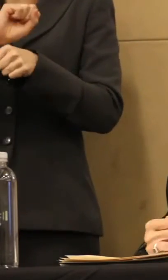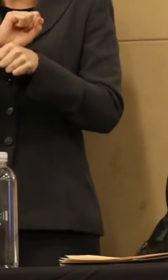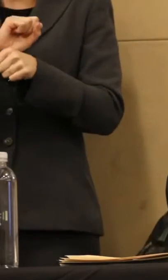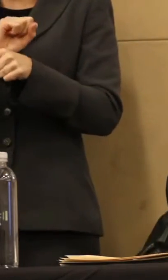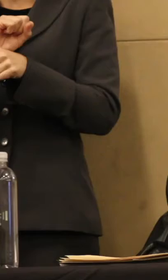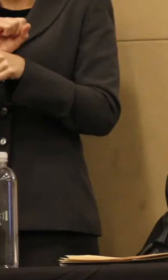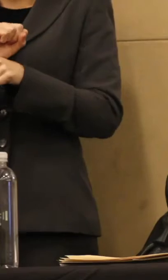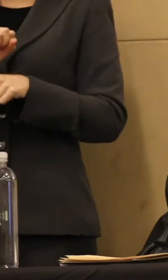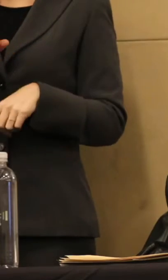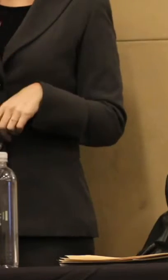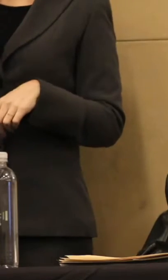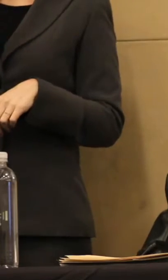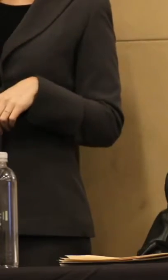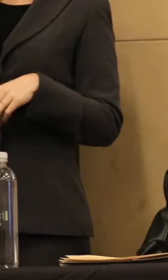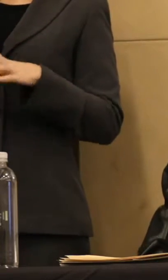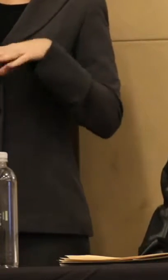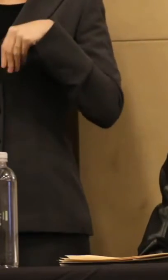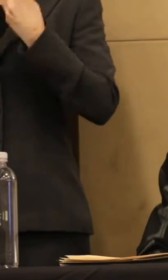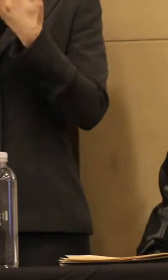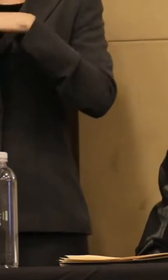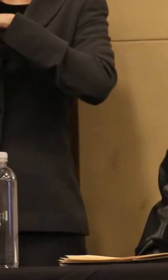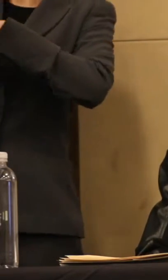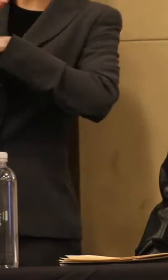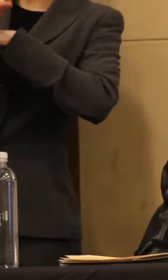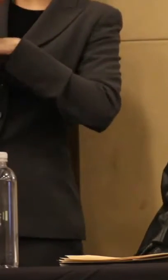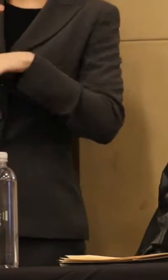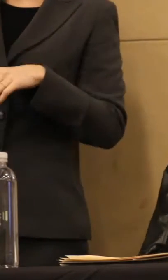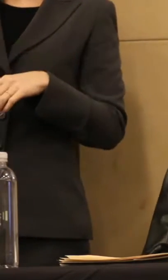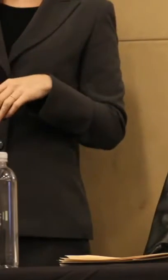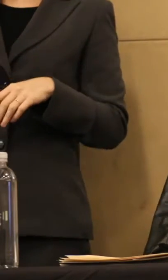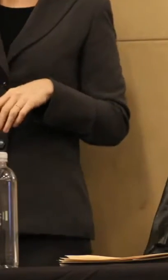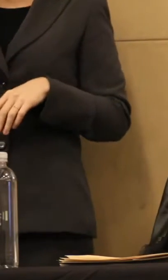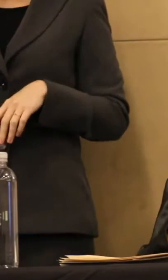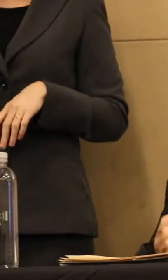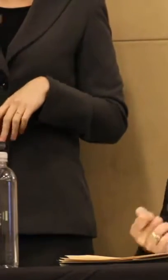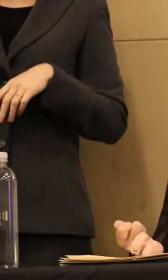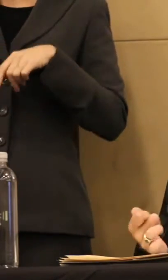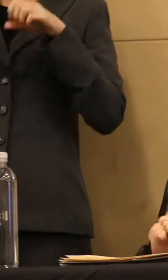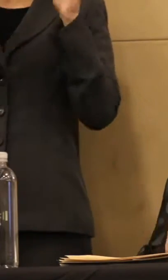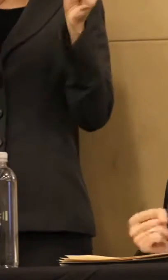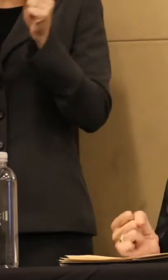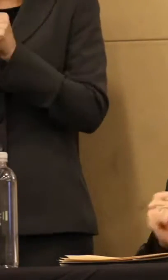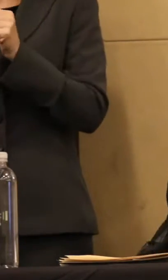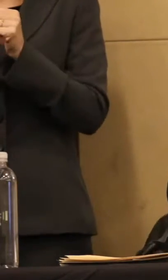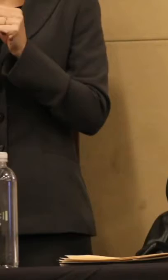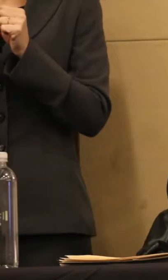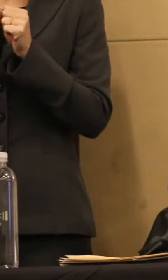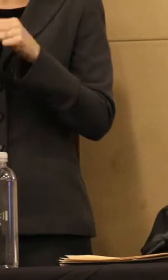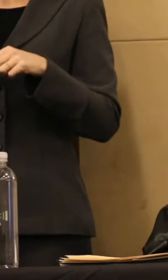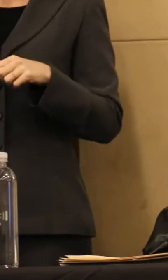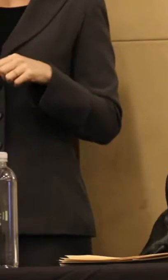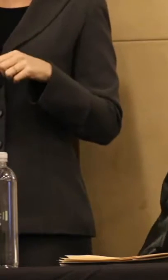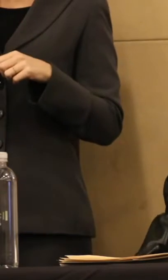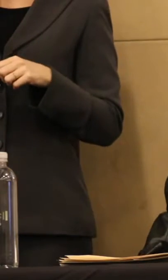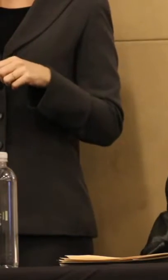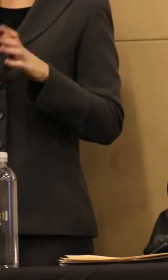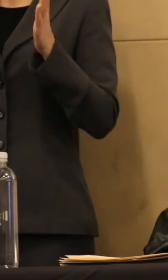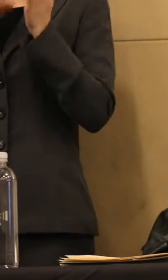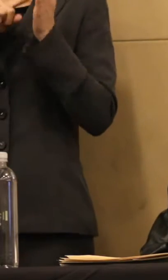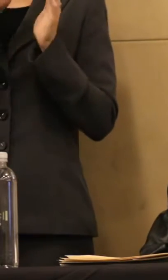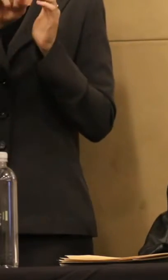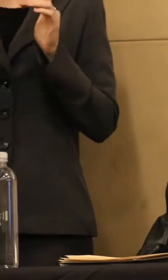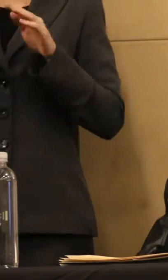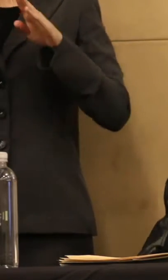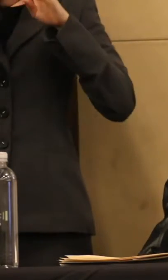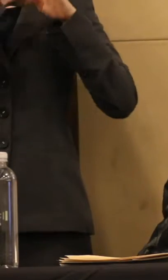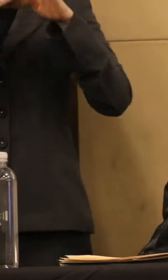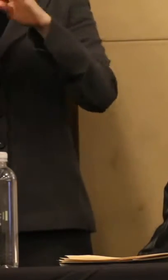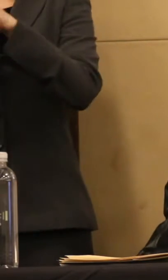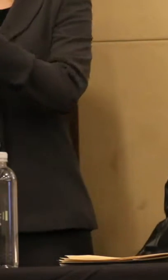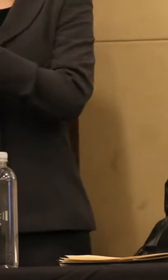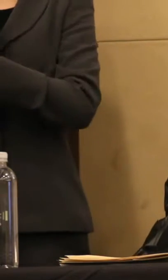some tools or strategies to help overcome some of the environmental barriers or just